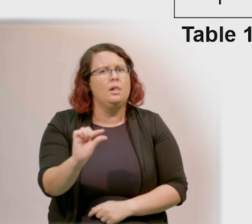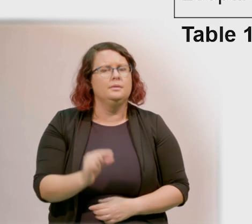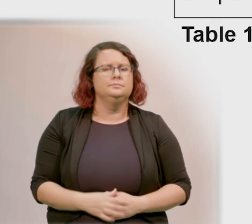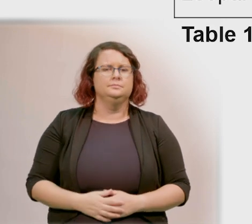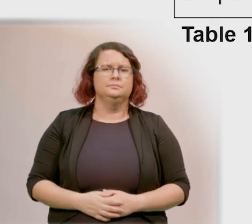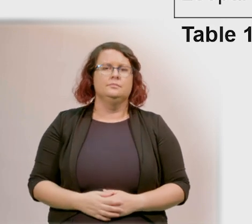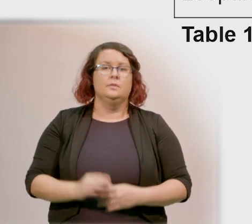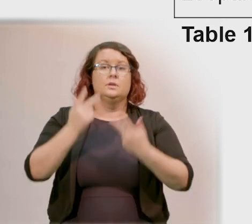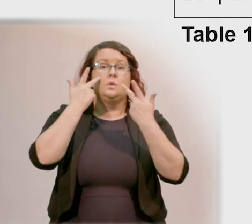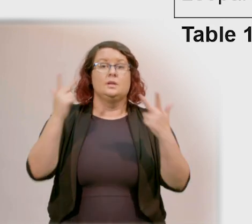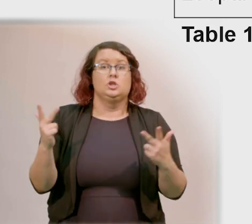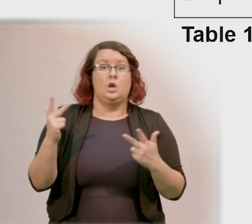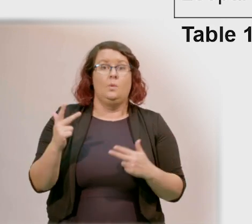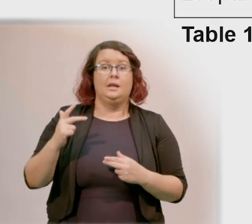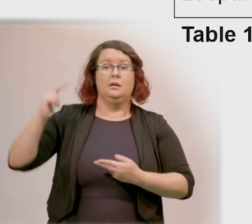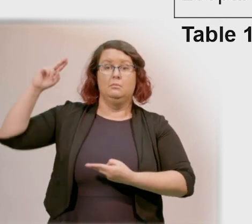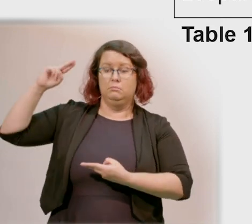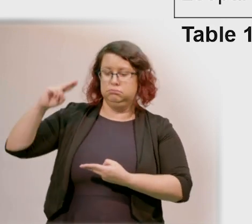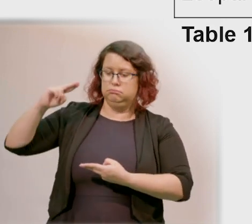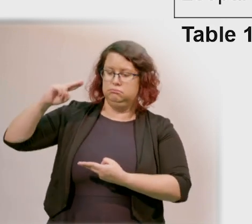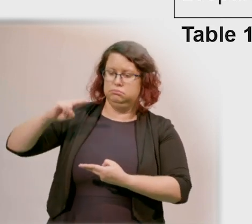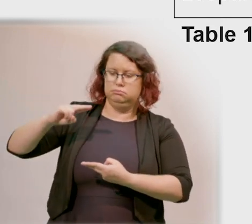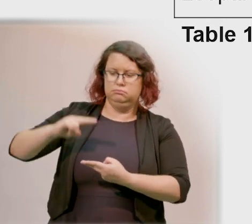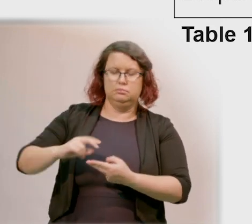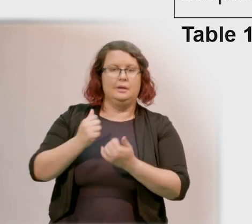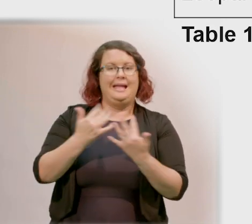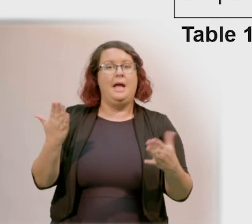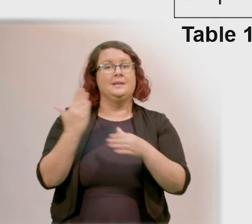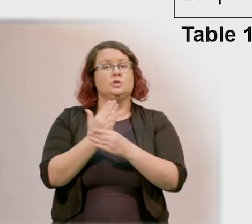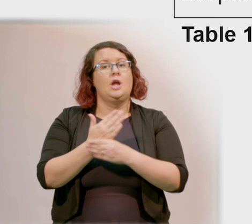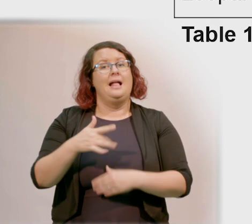So the table is about the drop in the number of sharks in the ocean.